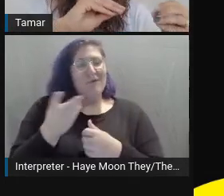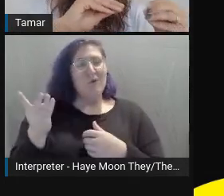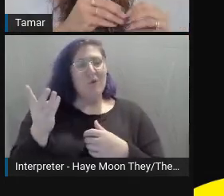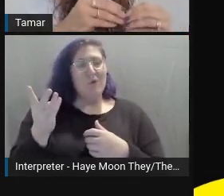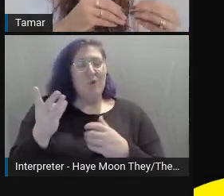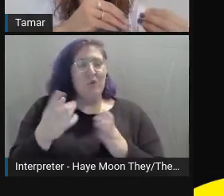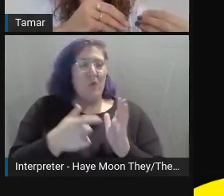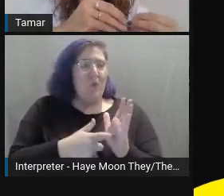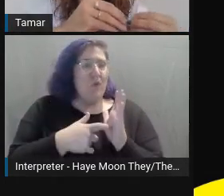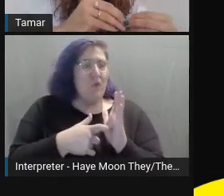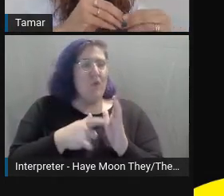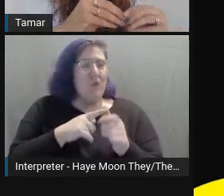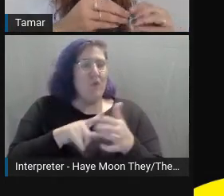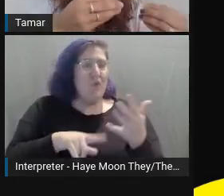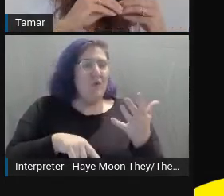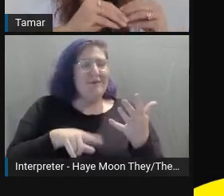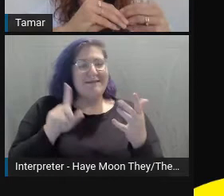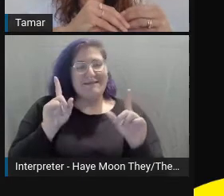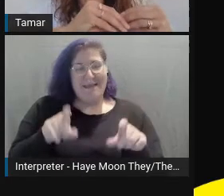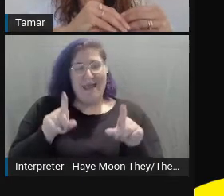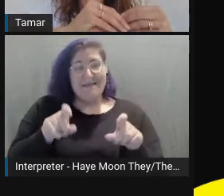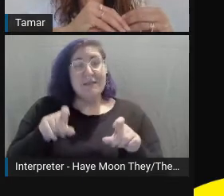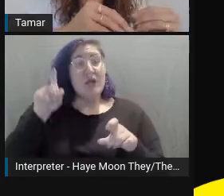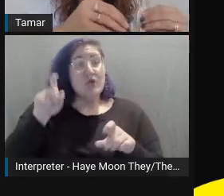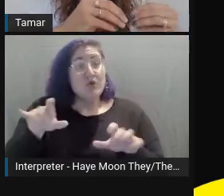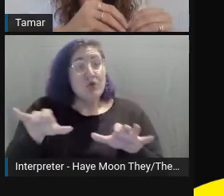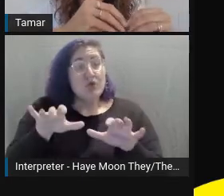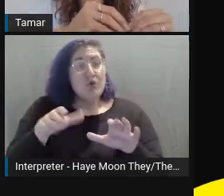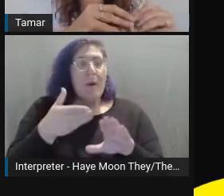that should be implemented pre-production, that we call them